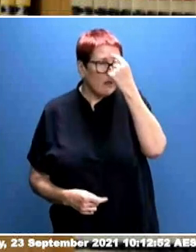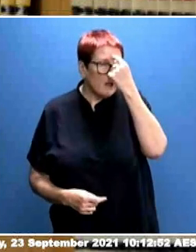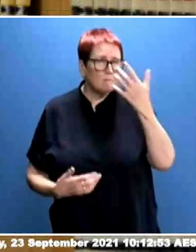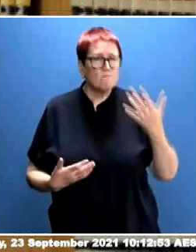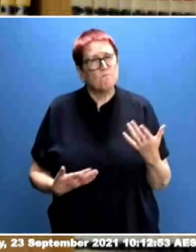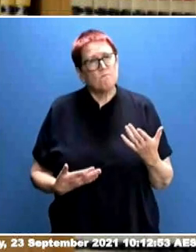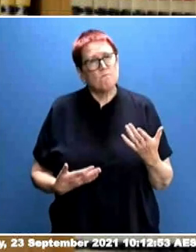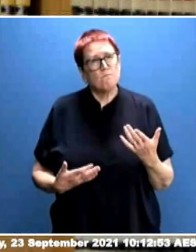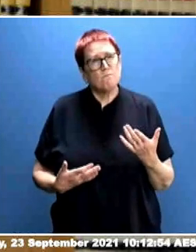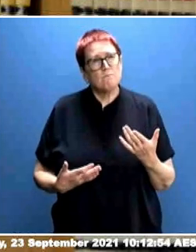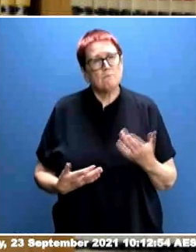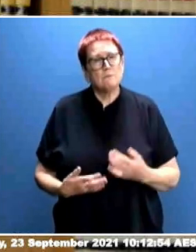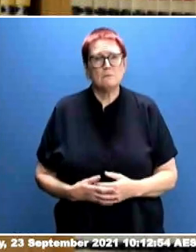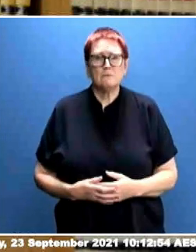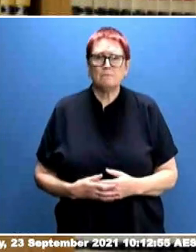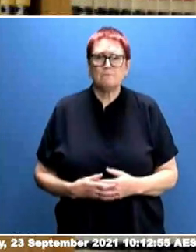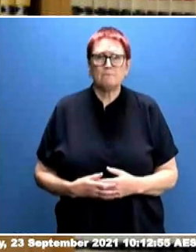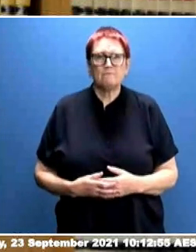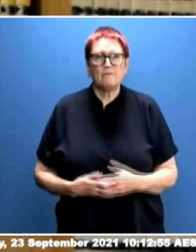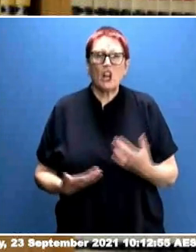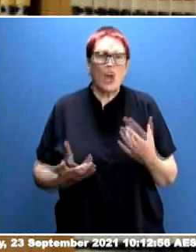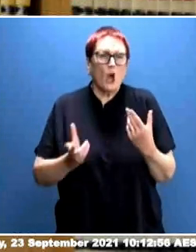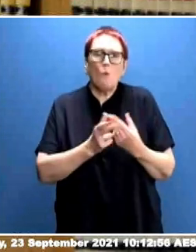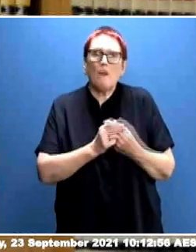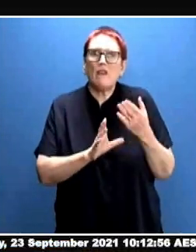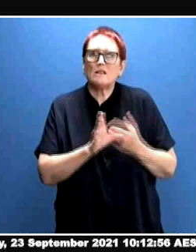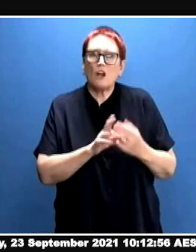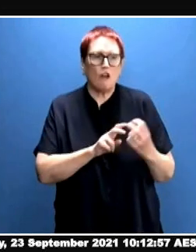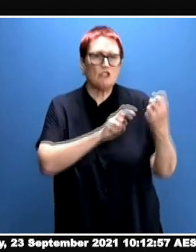as sitting in a psychologist's office with one person